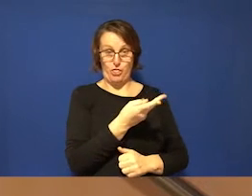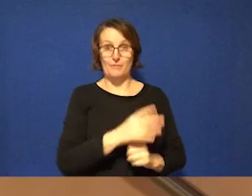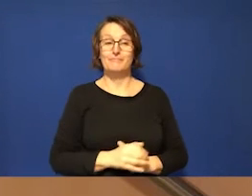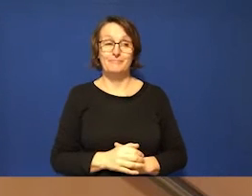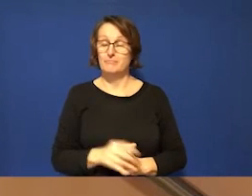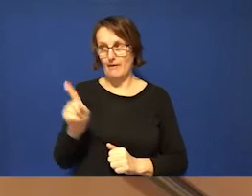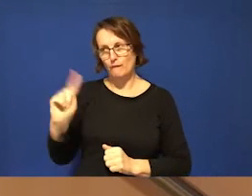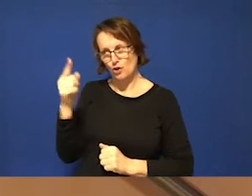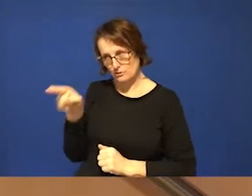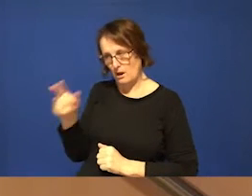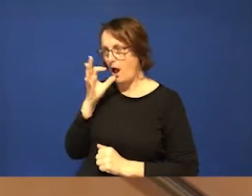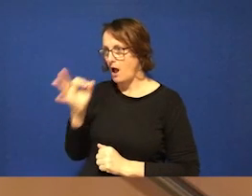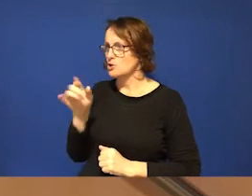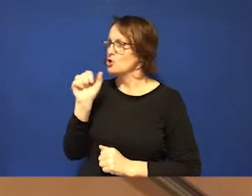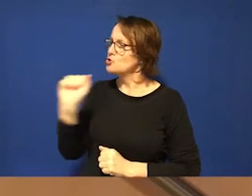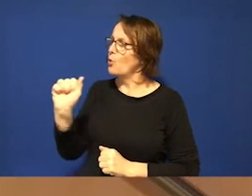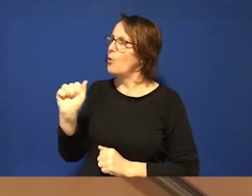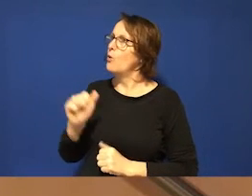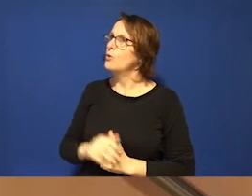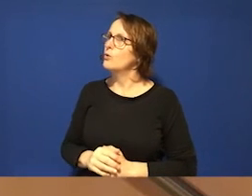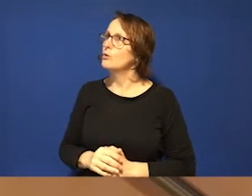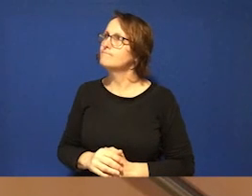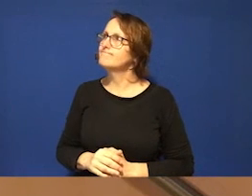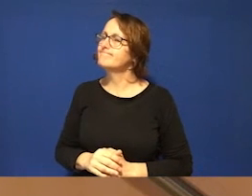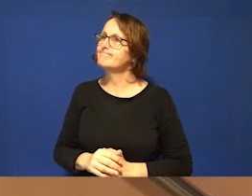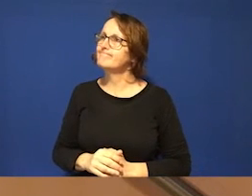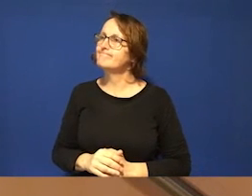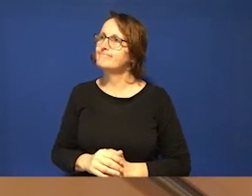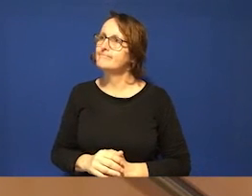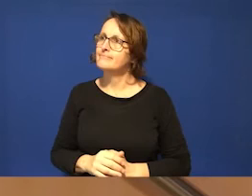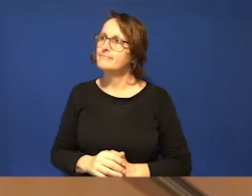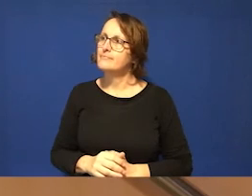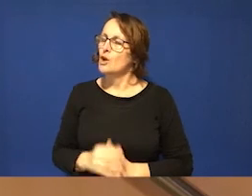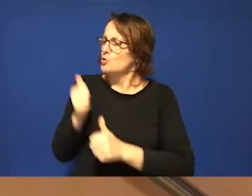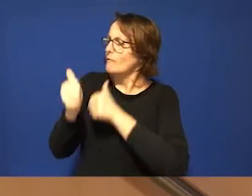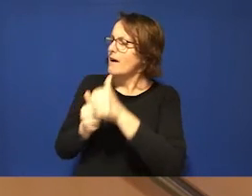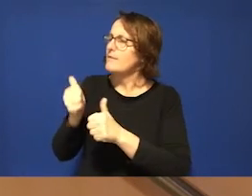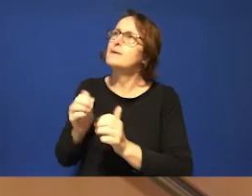what is your favorite part of, and it doesn't actually have to be in this new building.